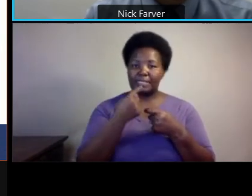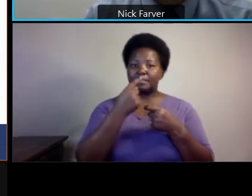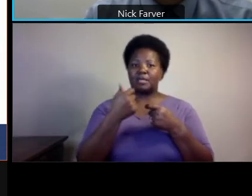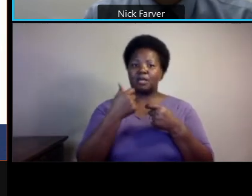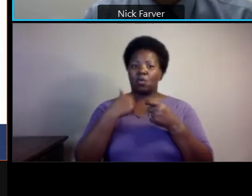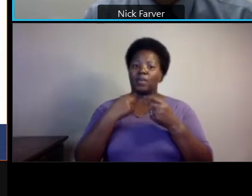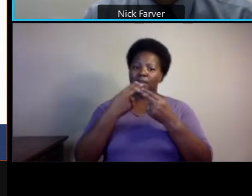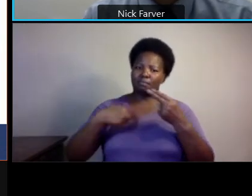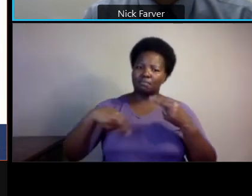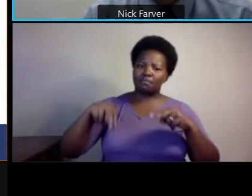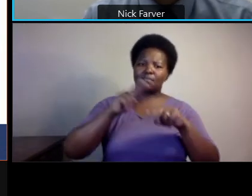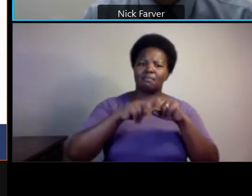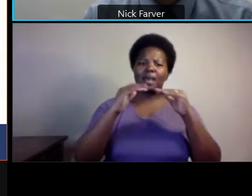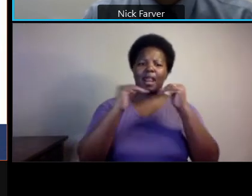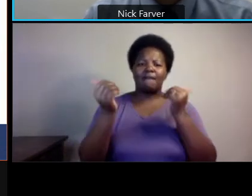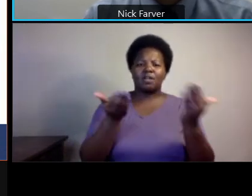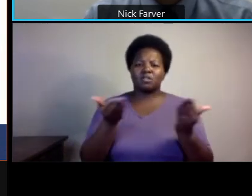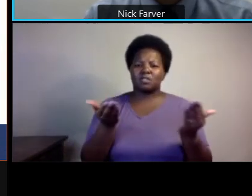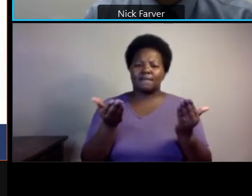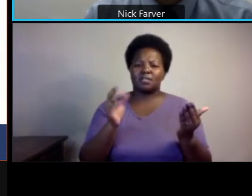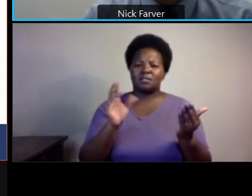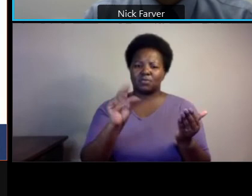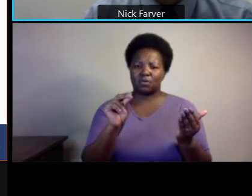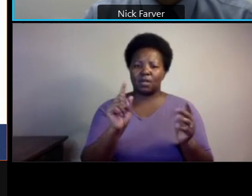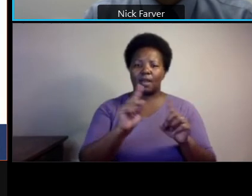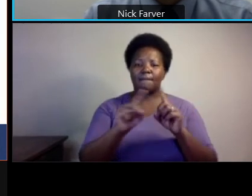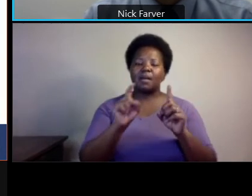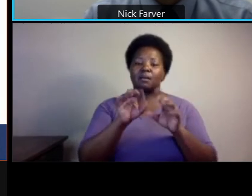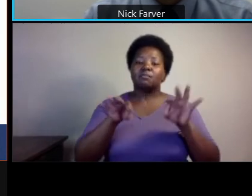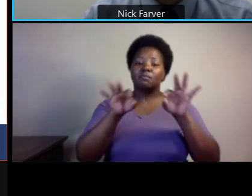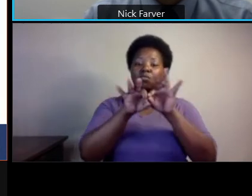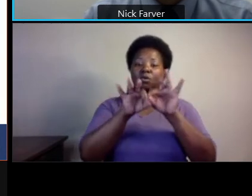through this intersection it's it's more of a safety project but we are you know required to